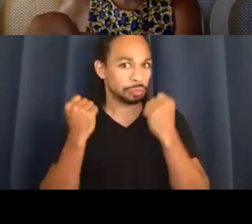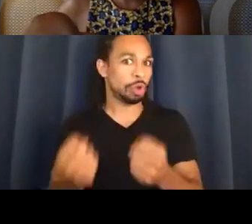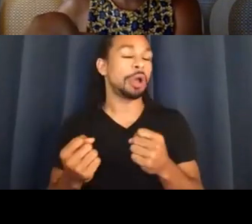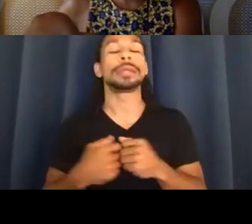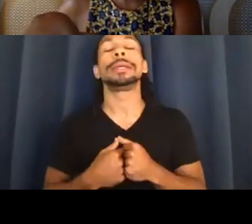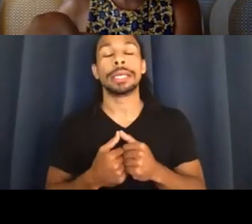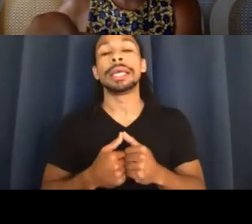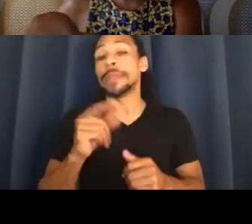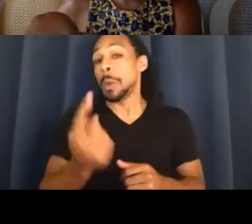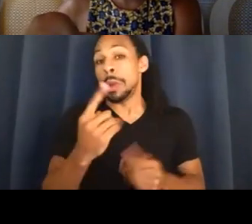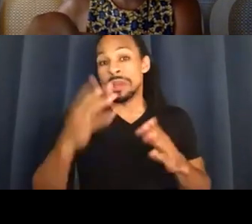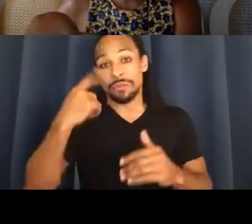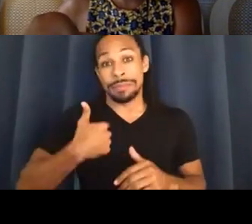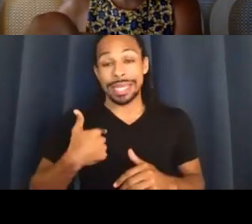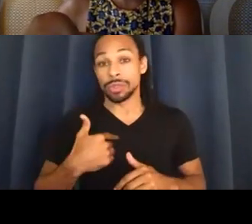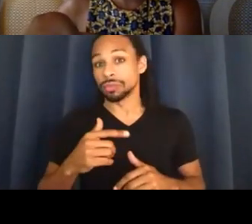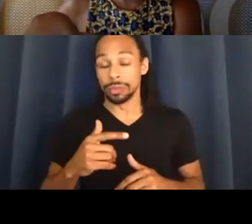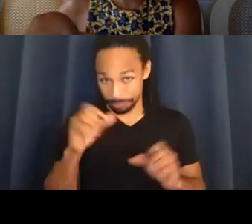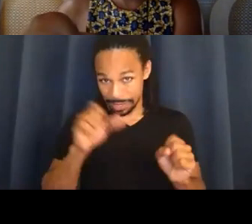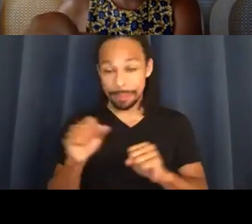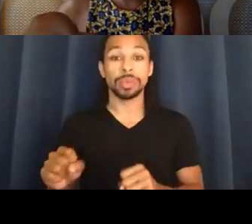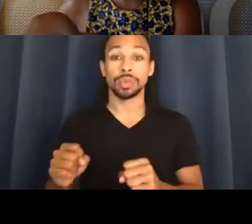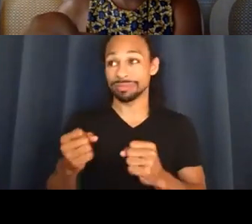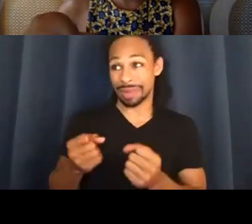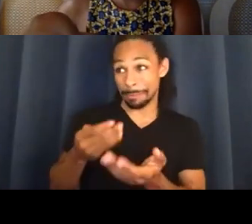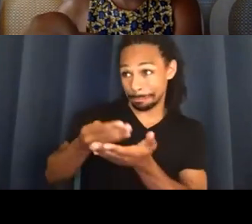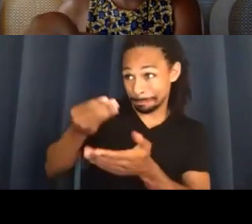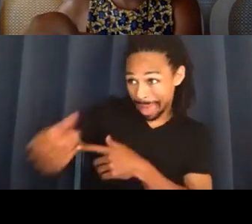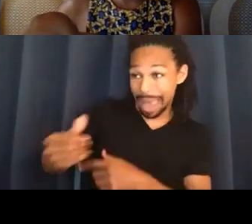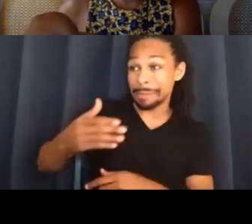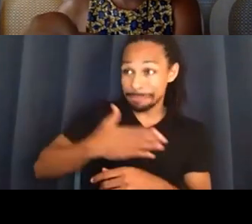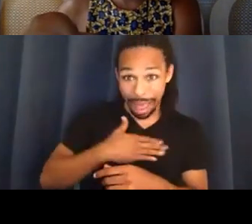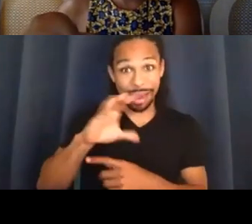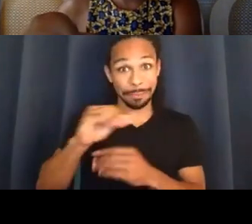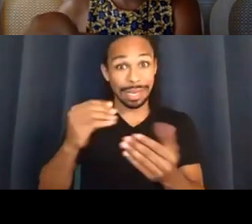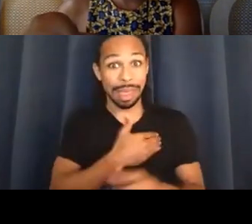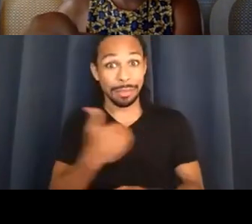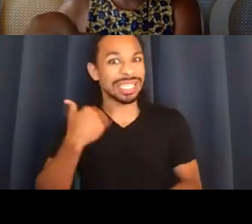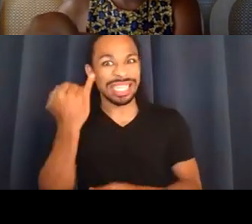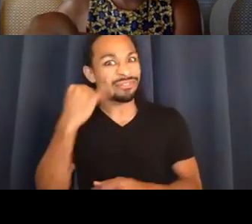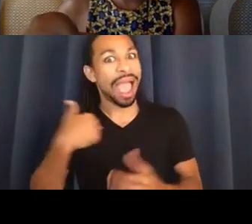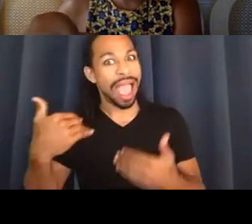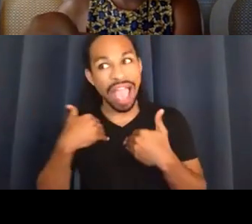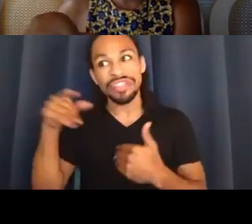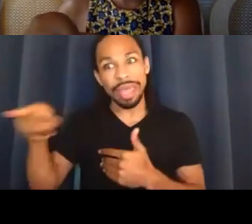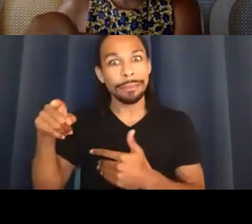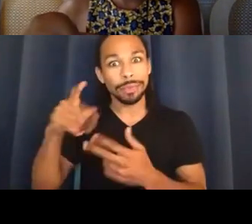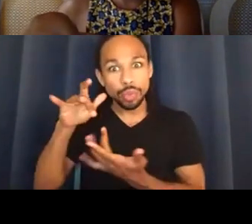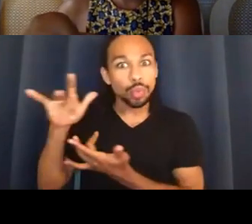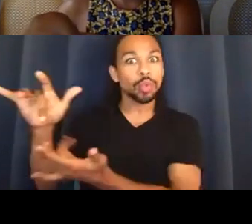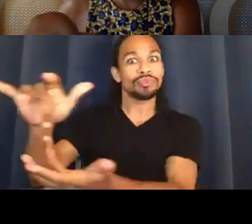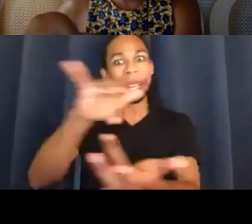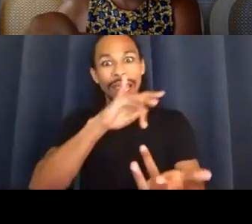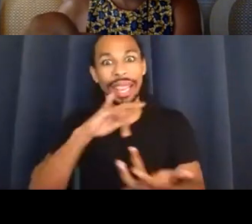able to compensate my company members is if I have them on the road. How we are